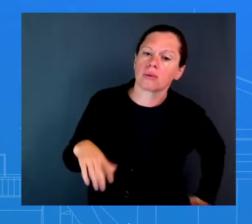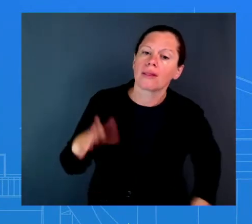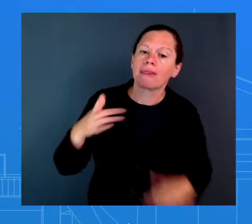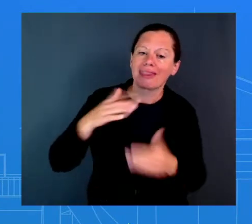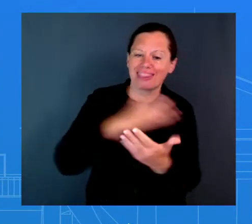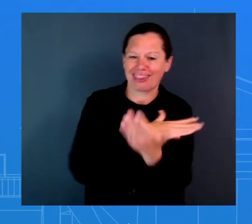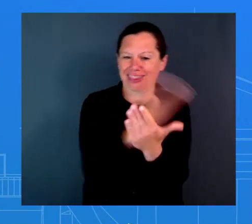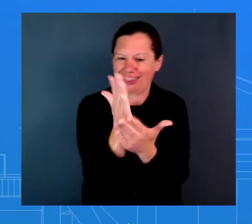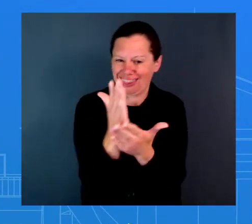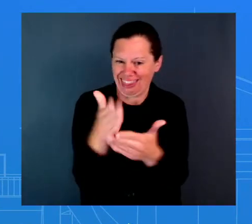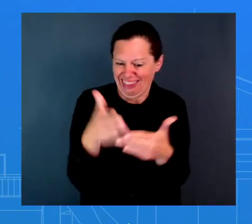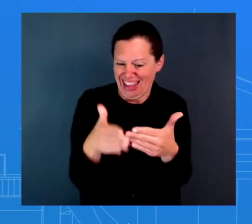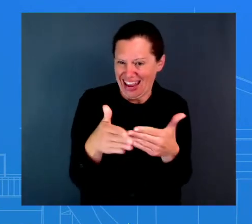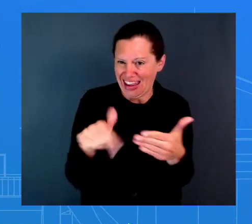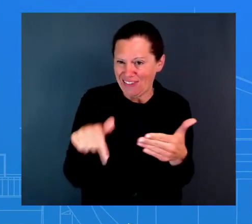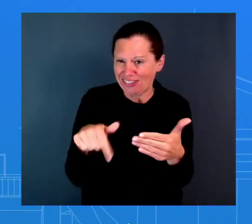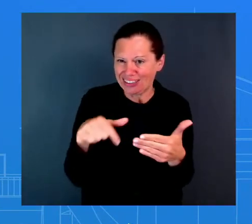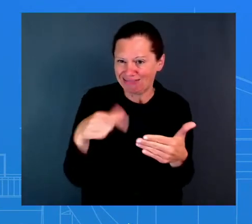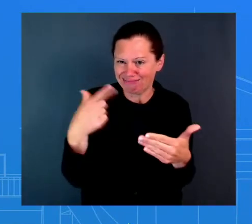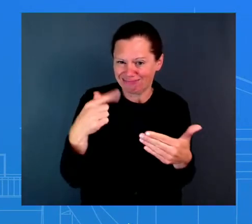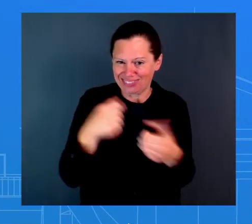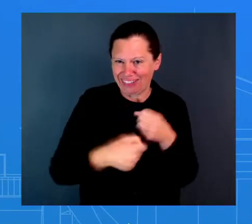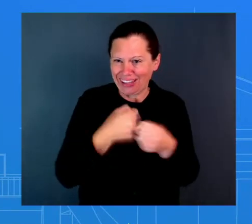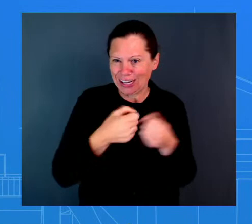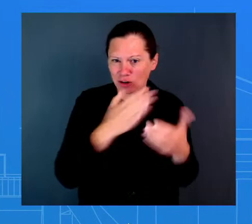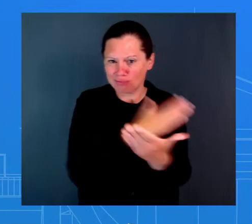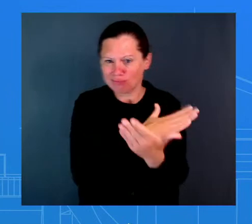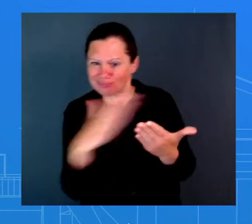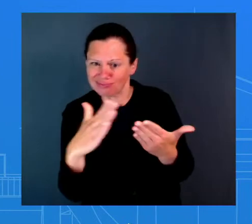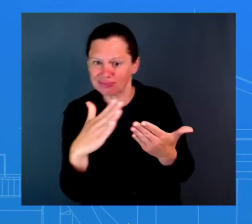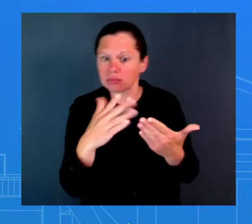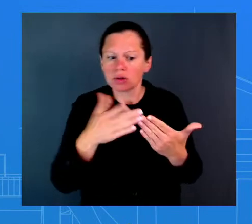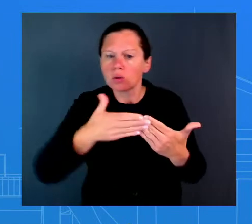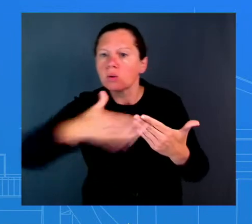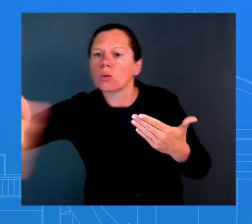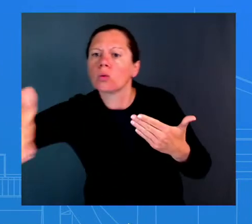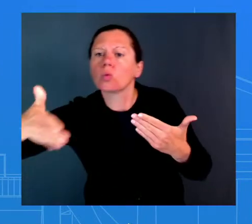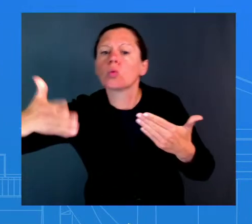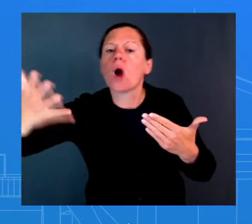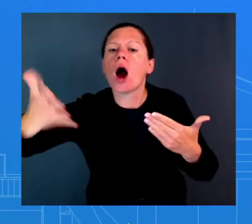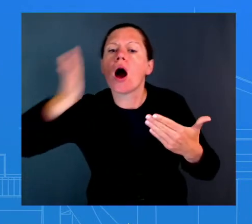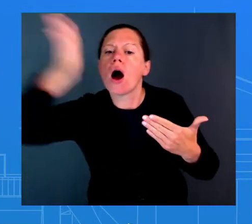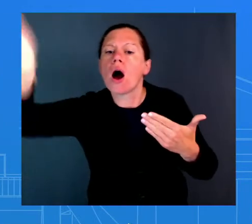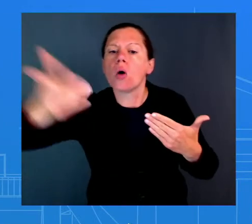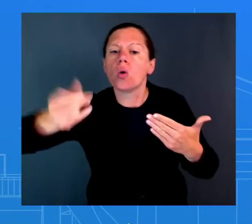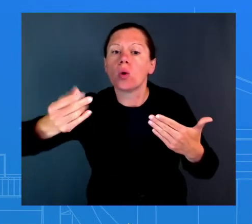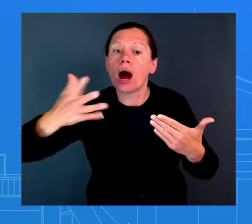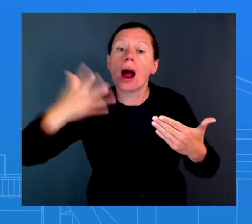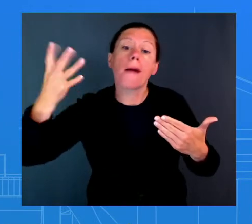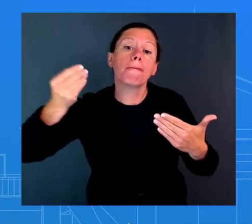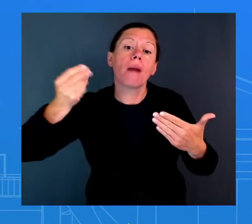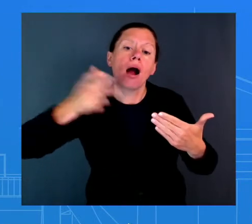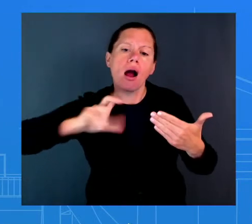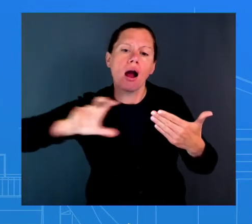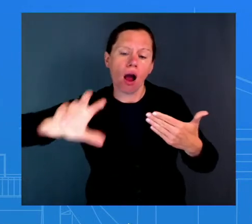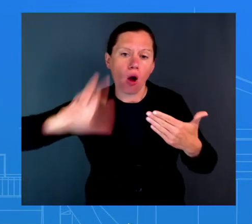to what comes next. Do you have any projections for how much more will be needed? And is there -- yeah --